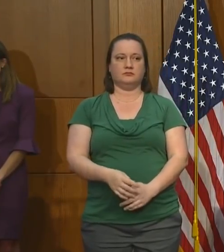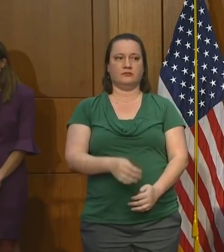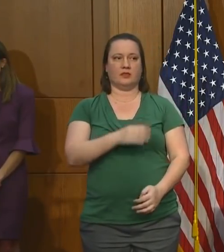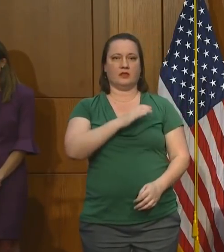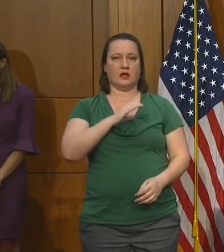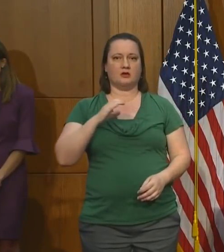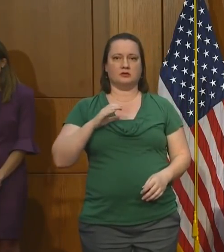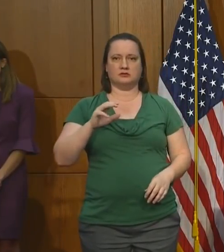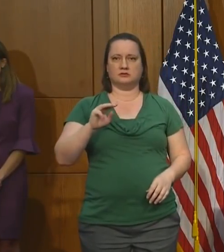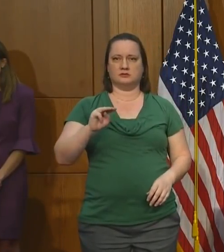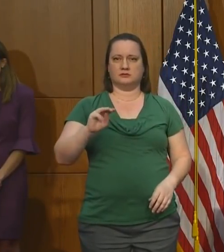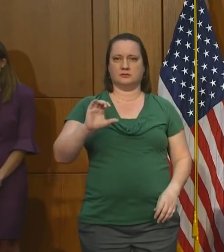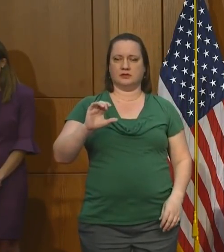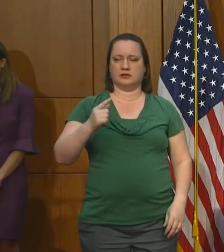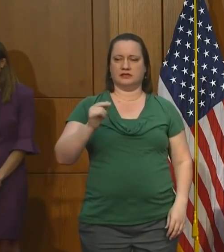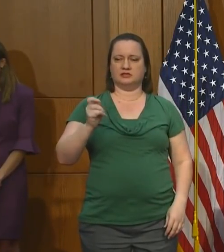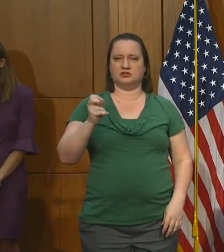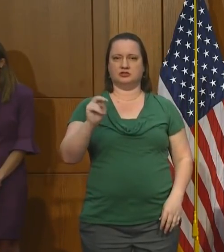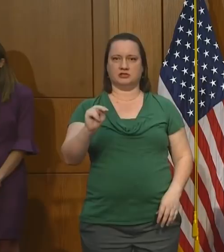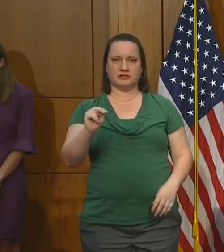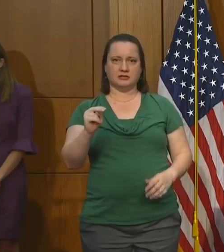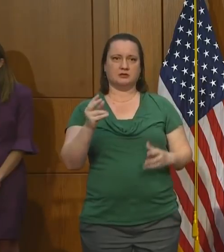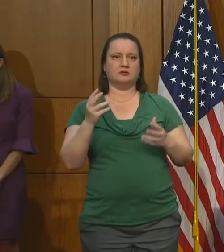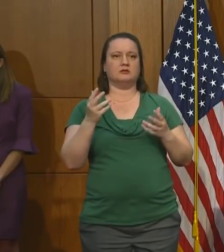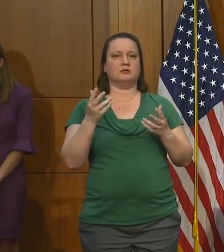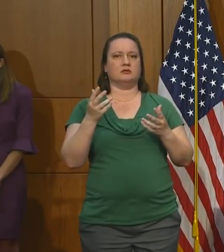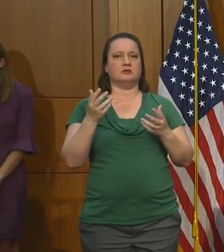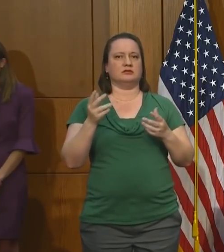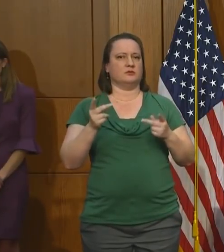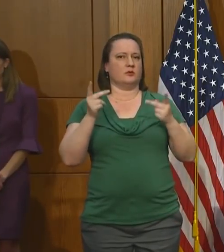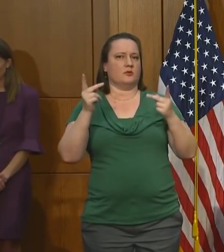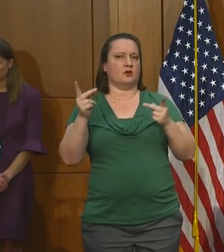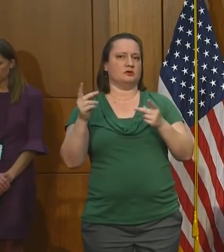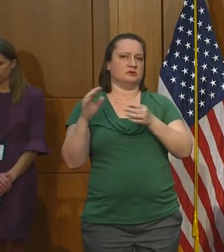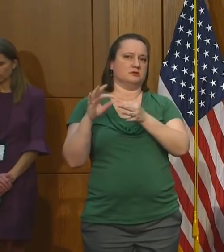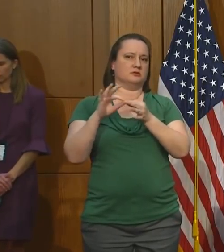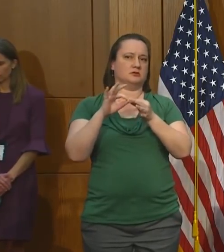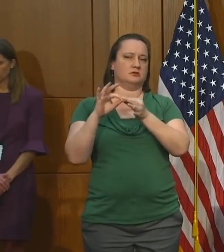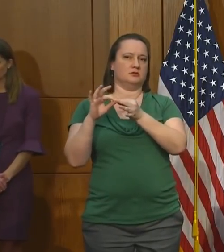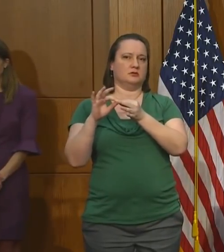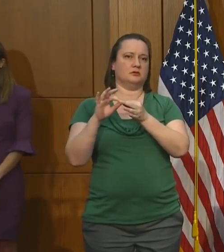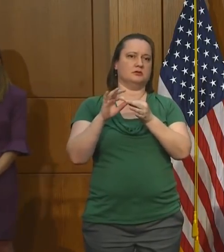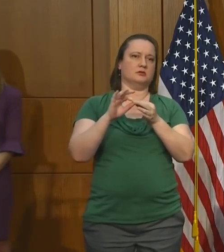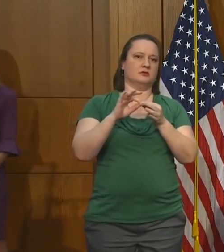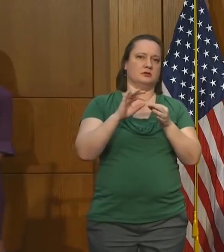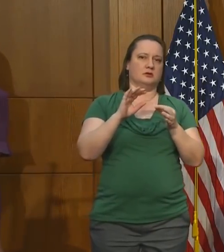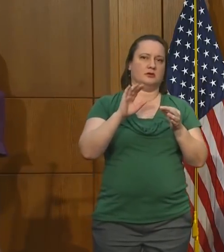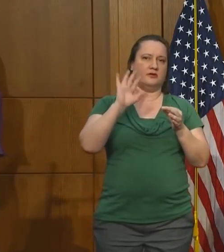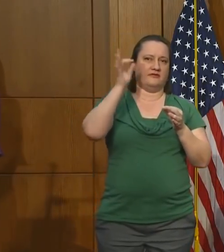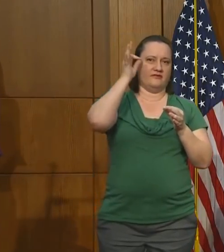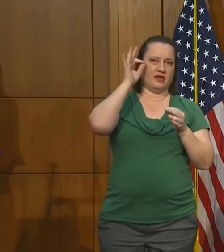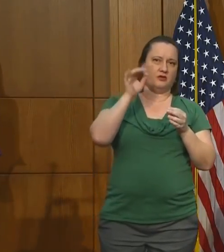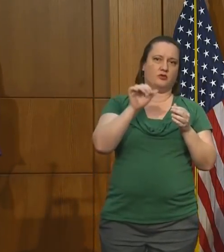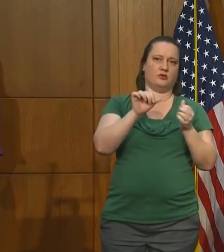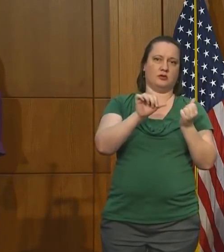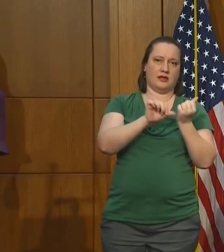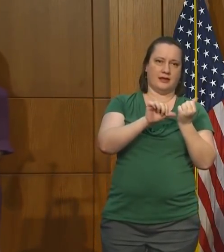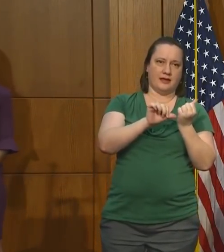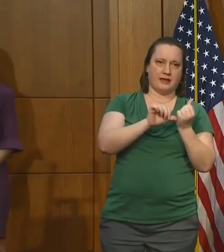PRIVATE COVE AND. OKAY THANK YOU A SECOND AS YOU KNOW GETTING THE CONGRESSMAN IS